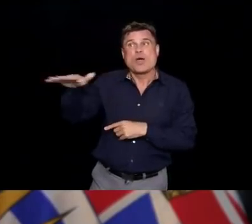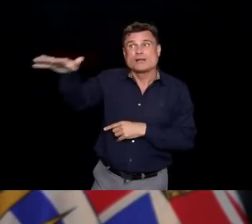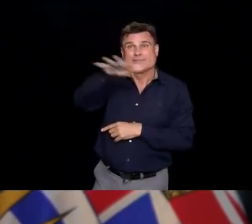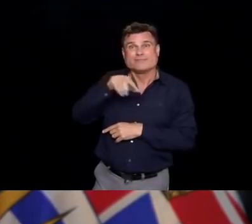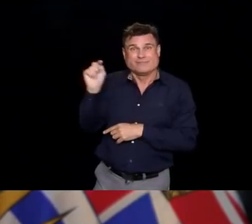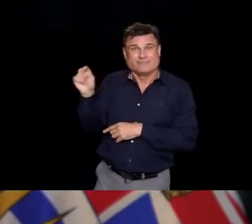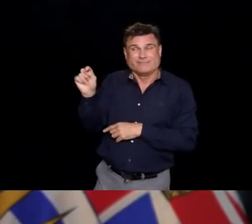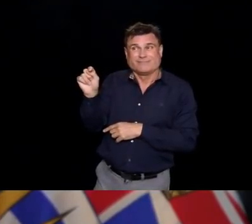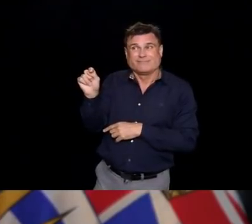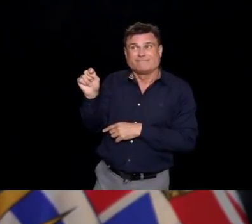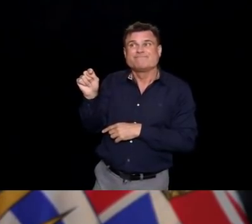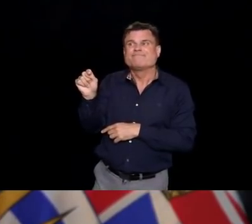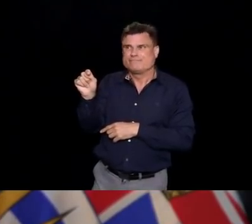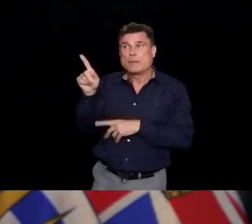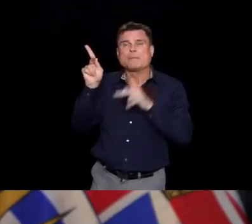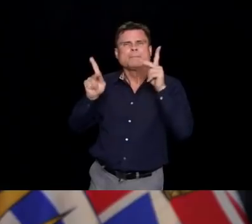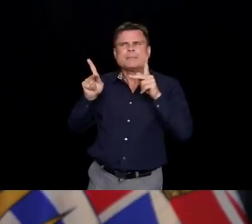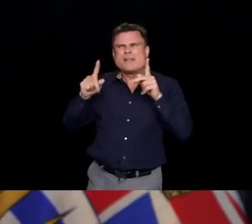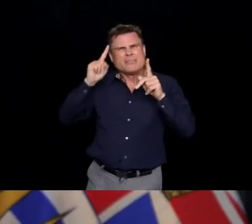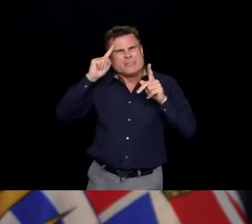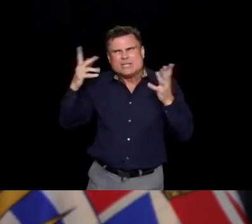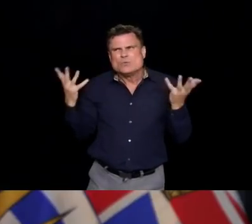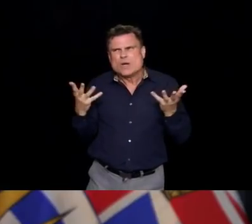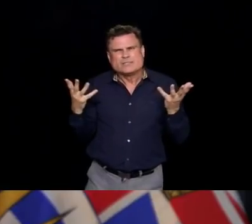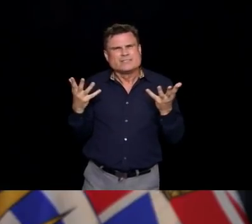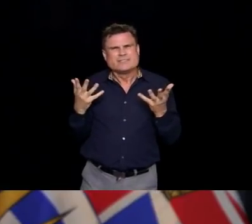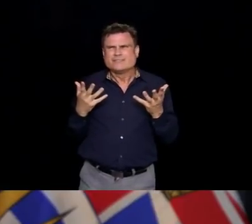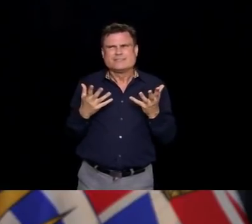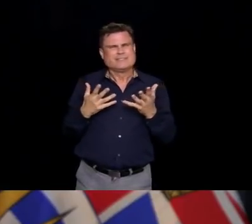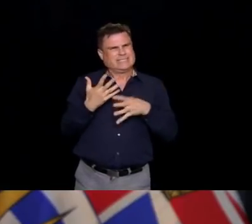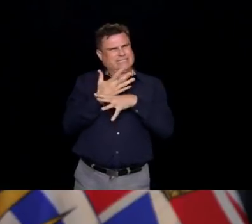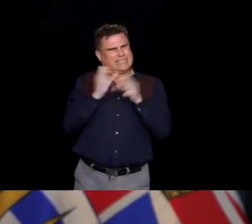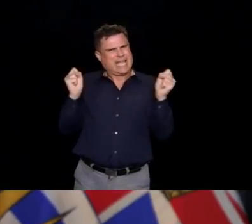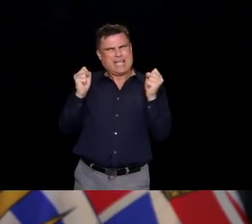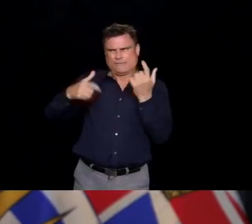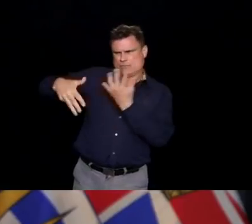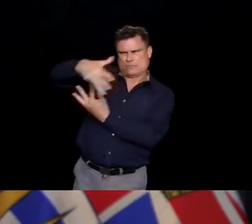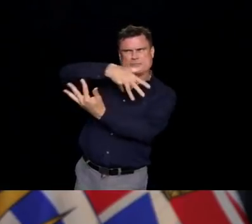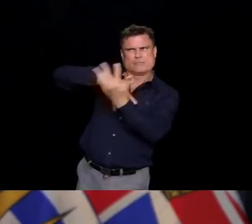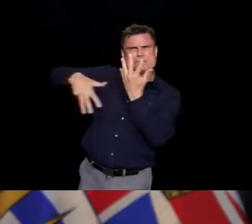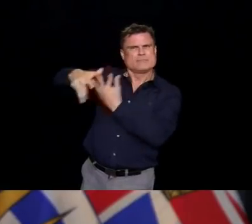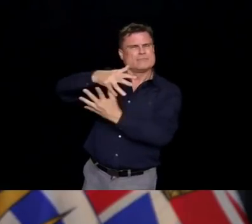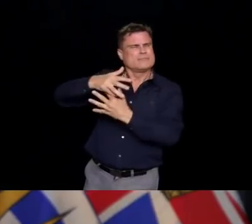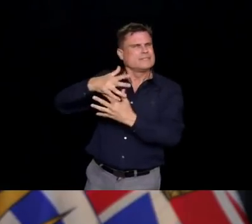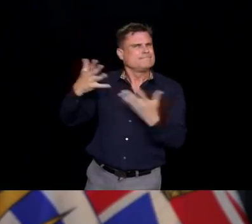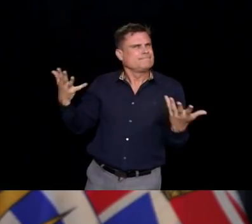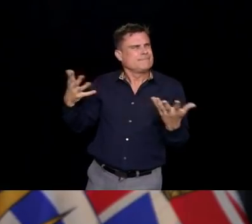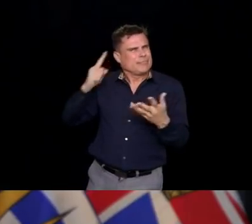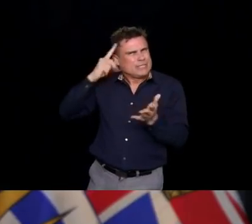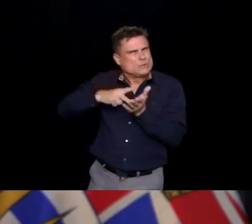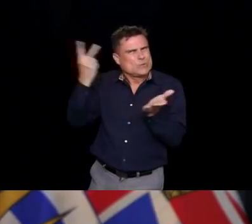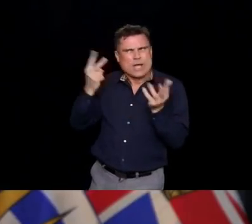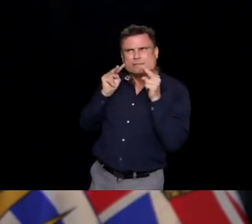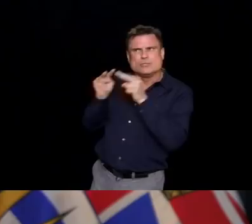we need people to start thinking about how we can socialize safely over the coming weeks. We anticipate that there will be more cases in